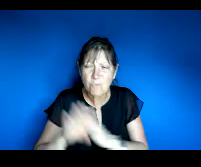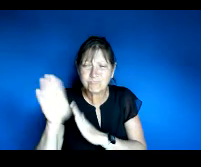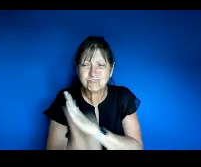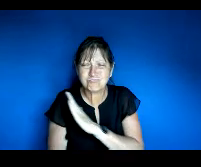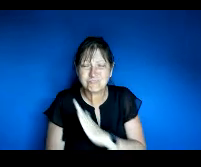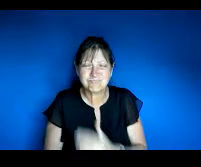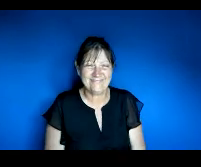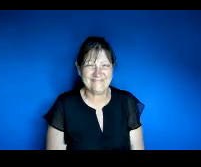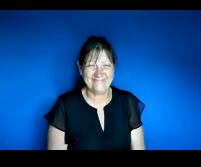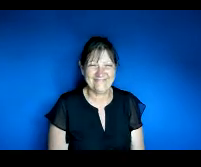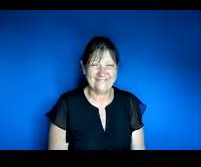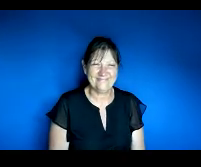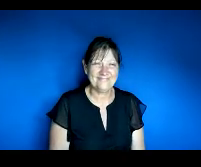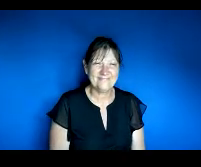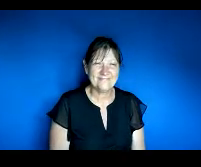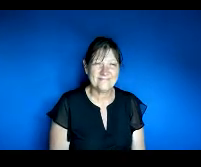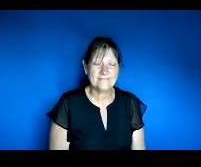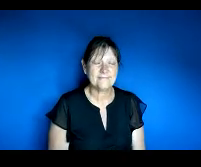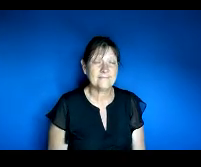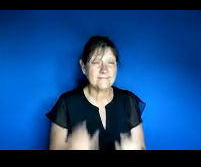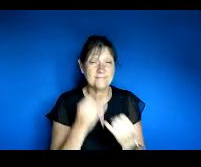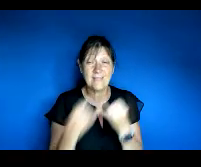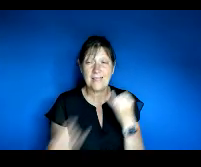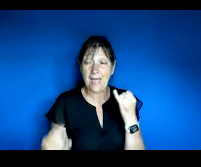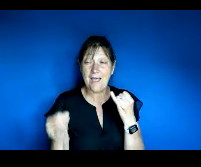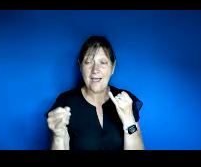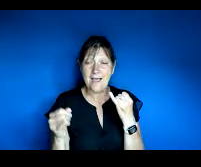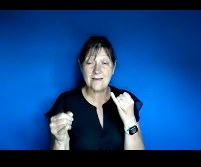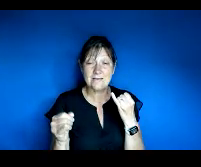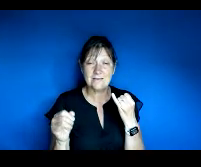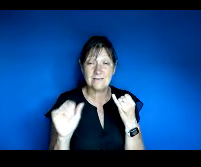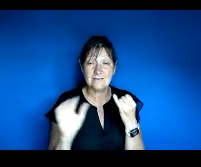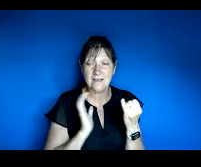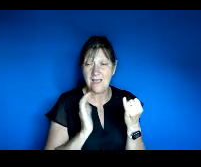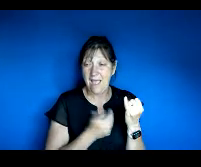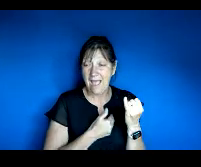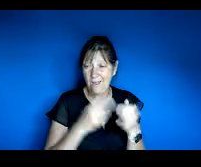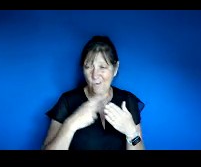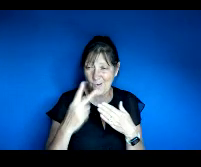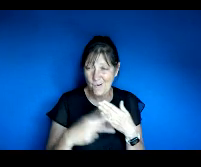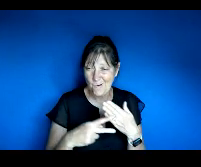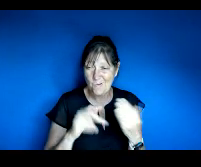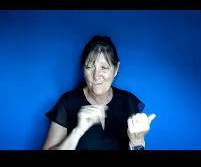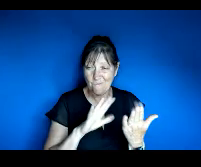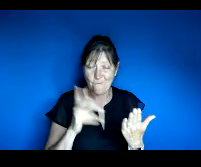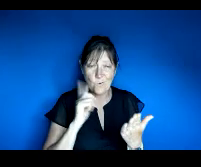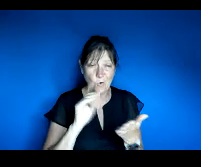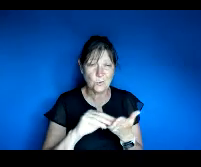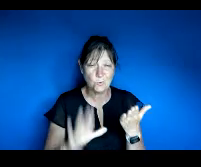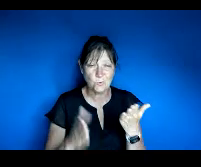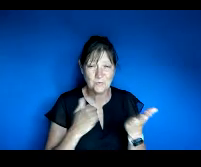So last thing I want to just say about our particular approach to Student Accessibility Services, and one of the main reasons